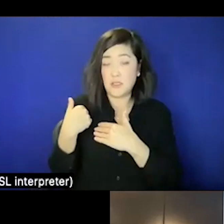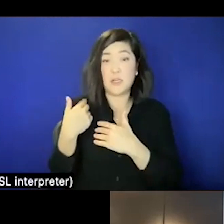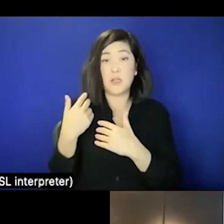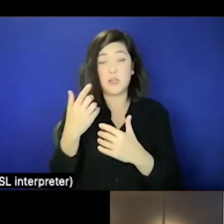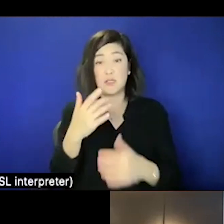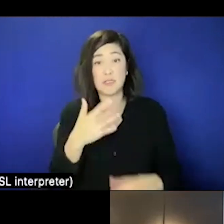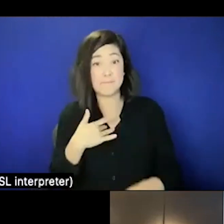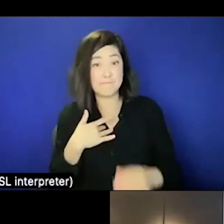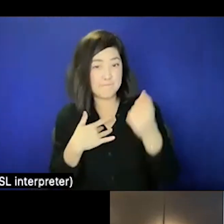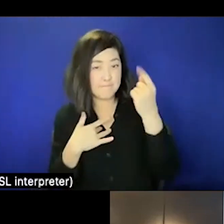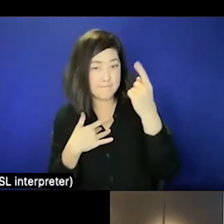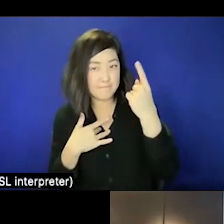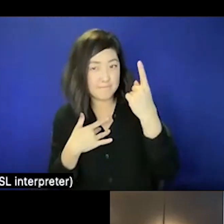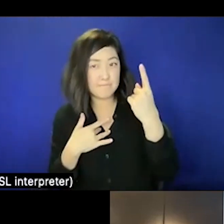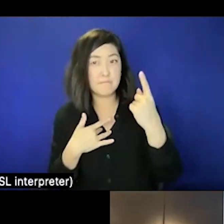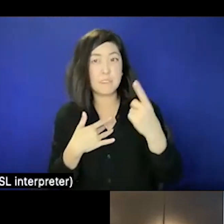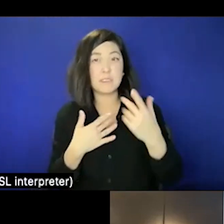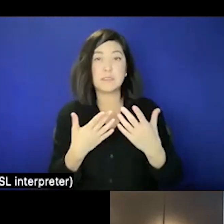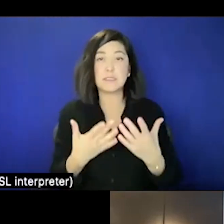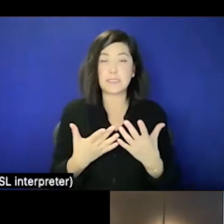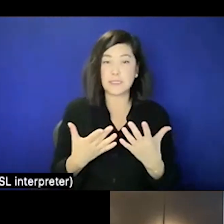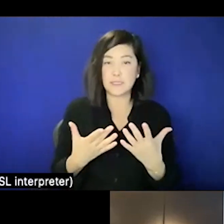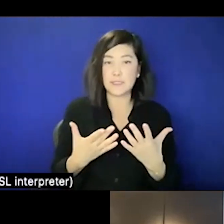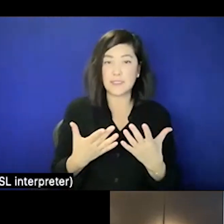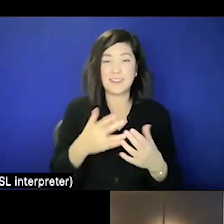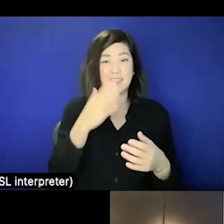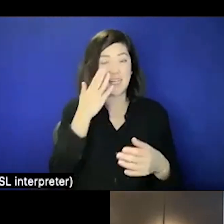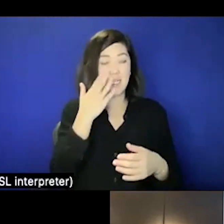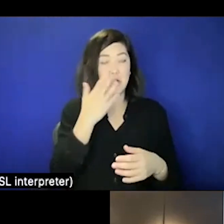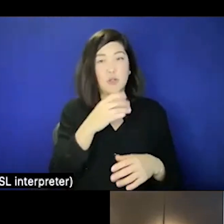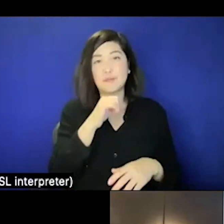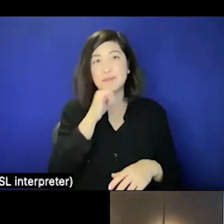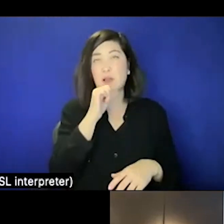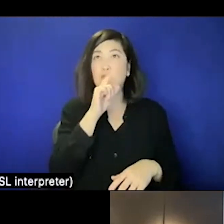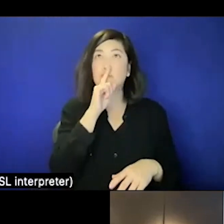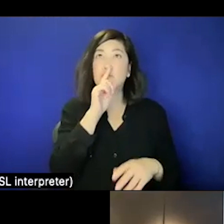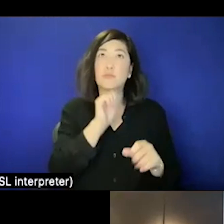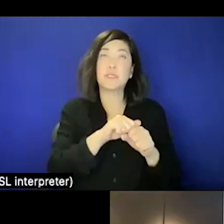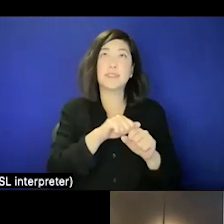I know those aren't, like, tick-off-the-box kind of answers, but I really think it's